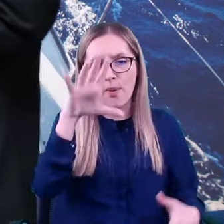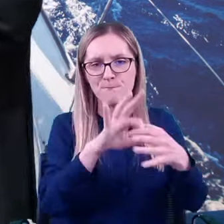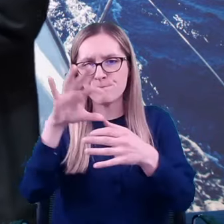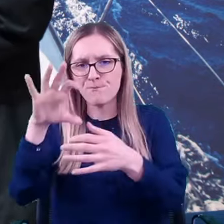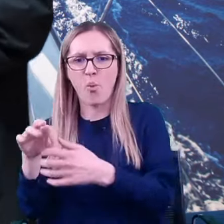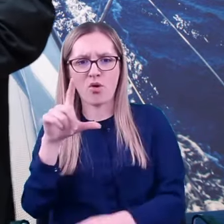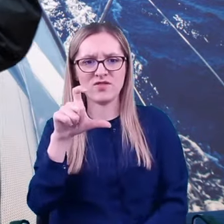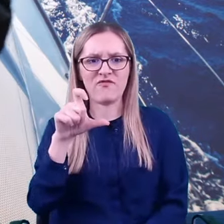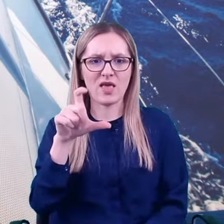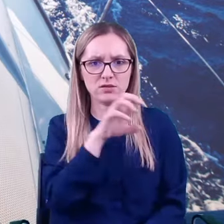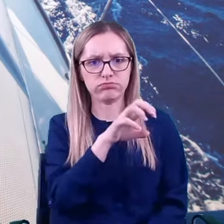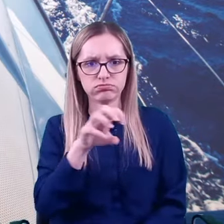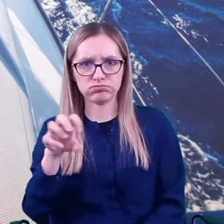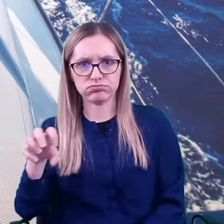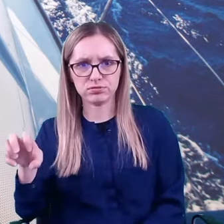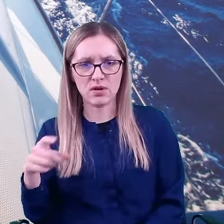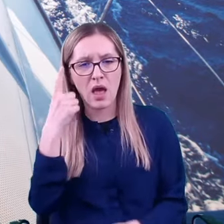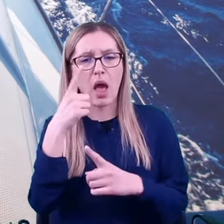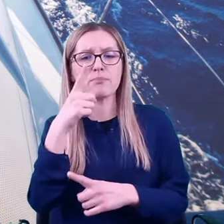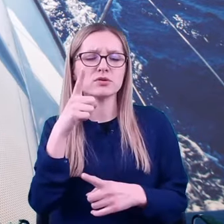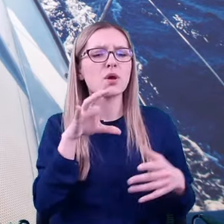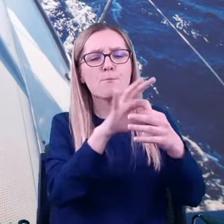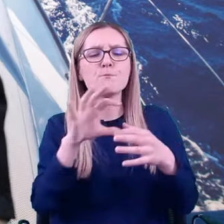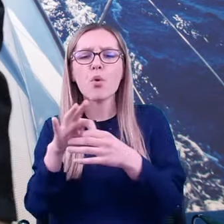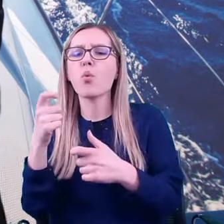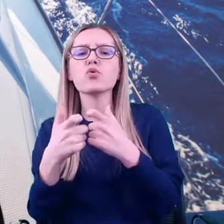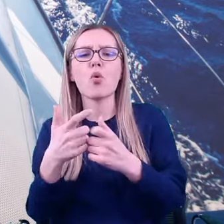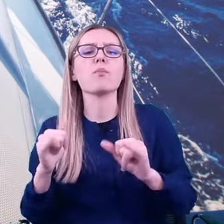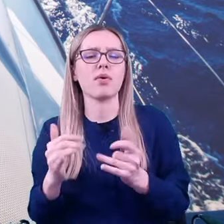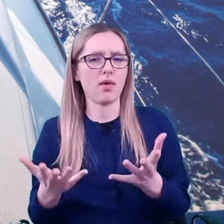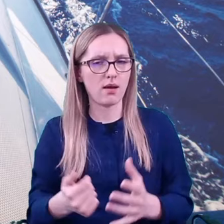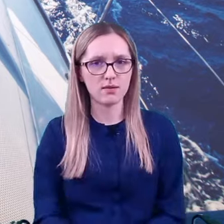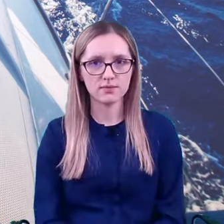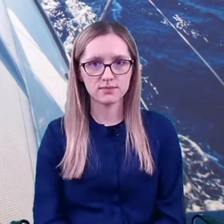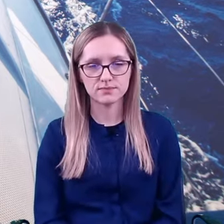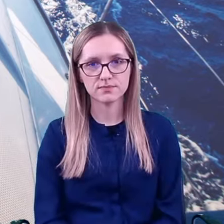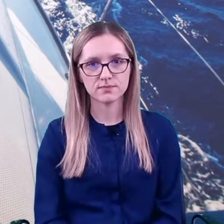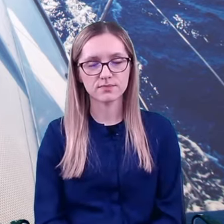What do you think, how should we connect them? Parallelly or in series?